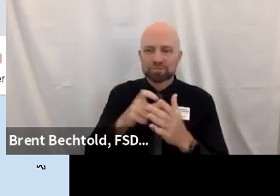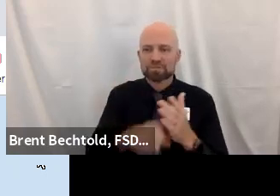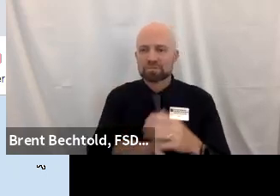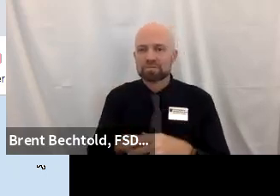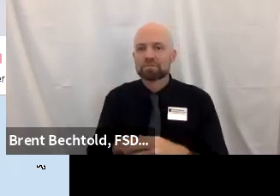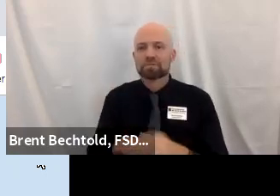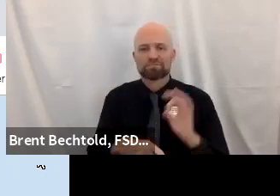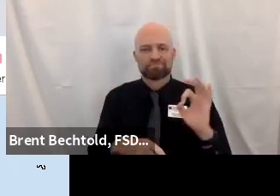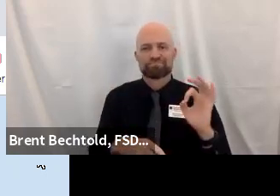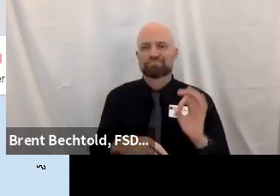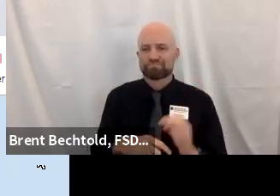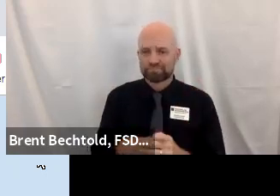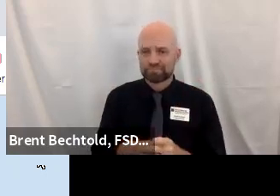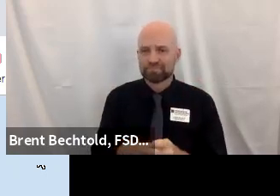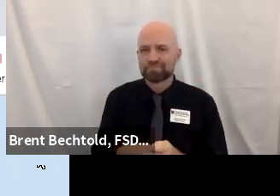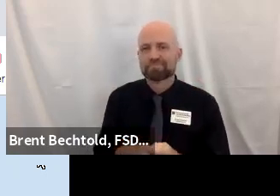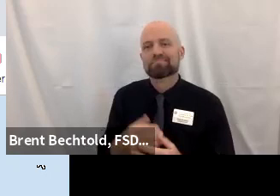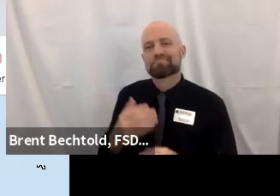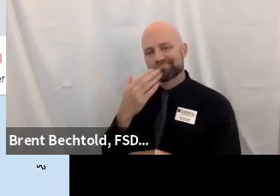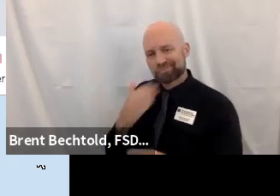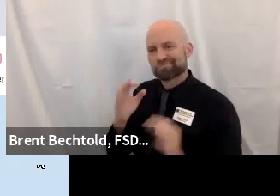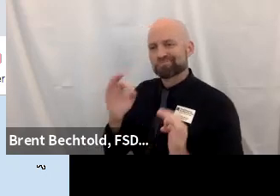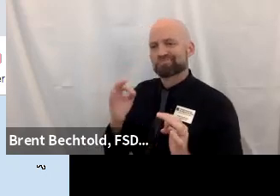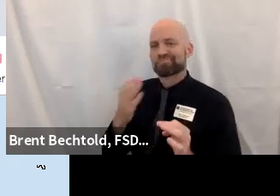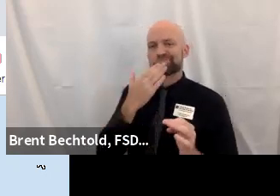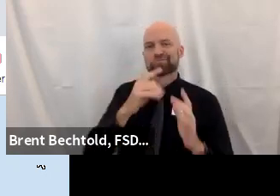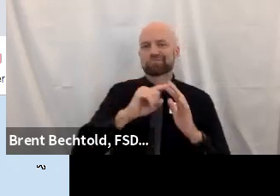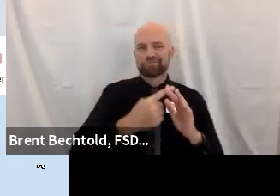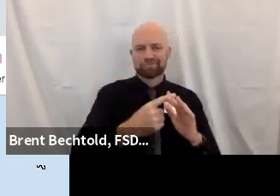Accuracy with concepts while you're reading, Okay, good.